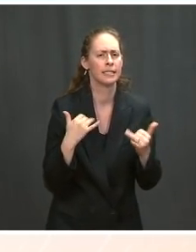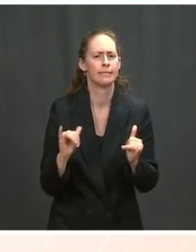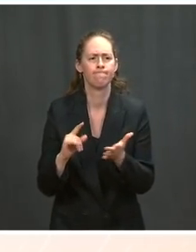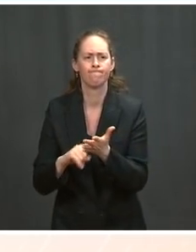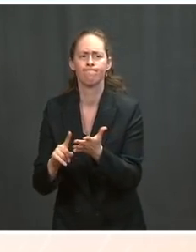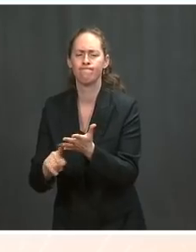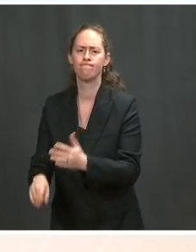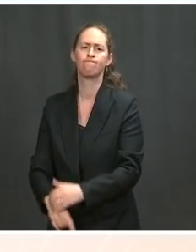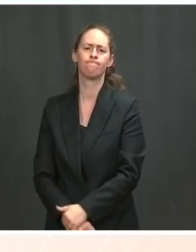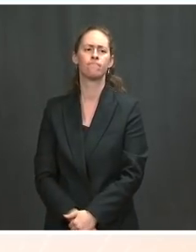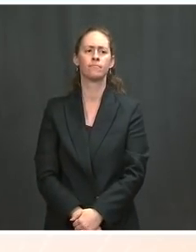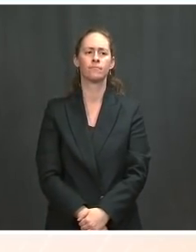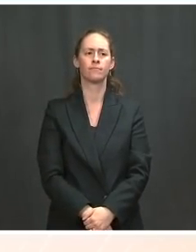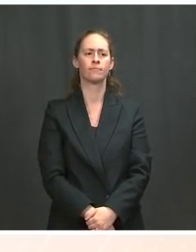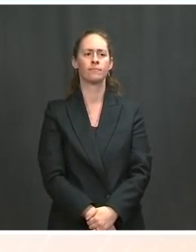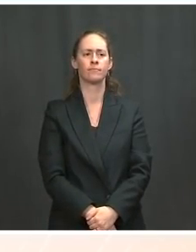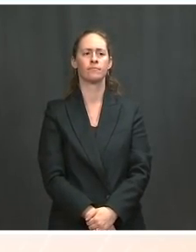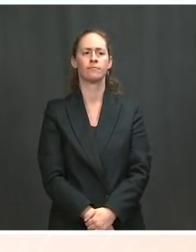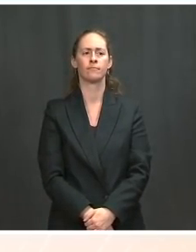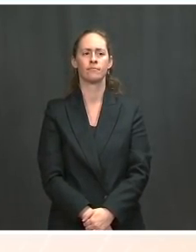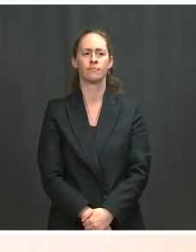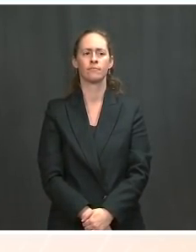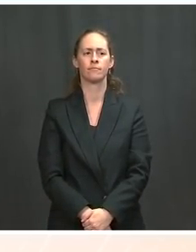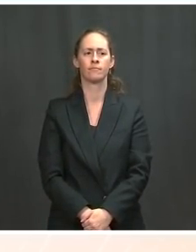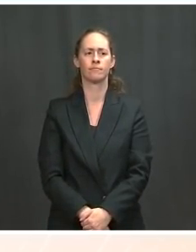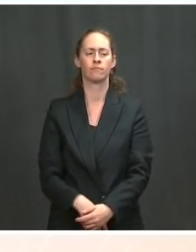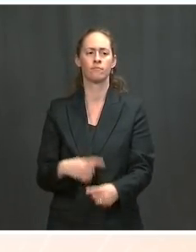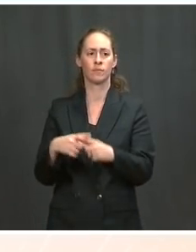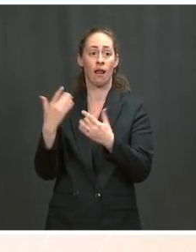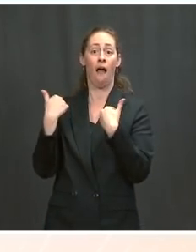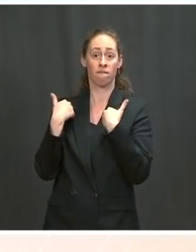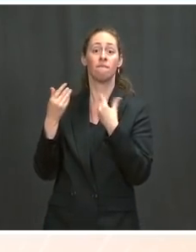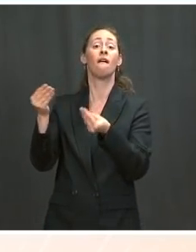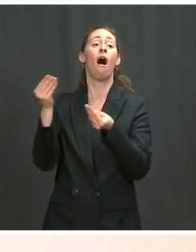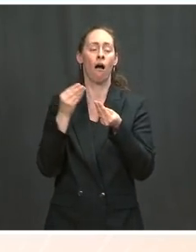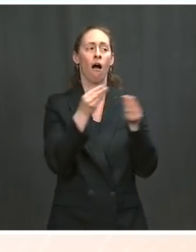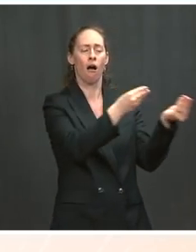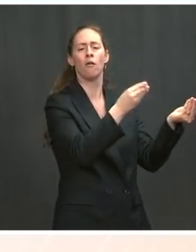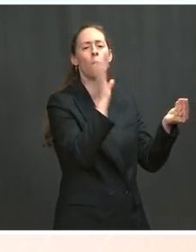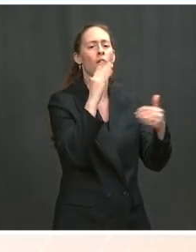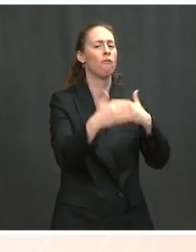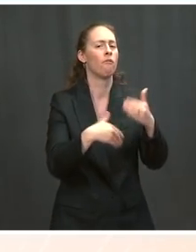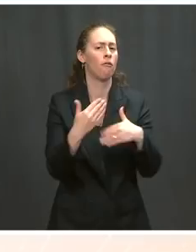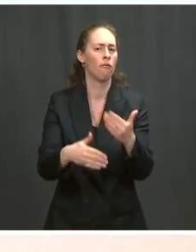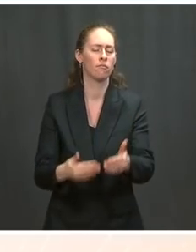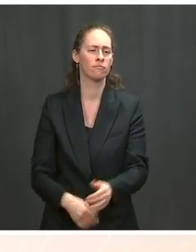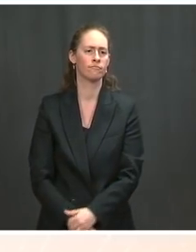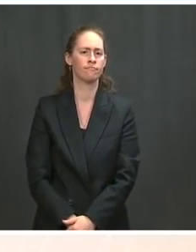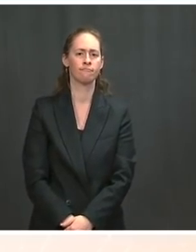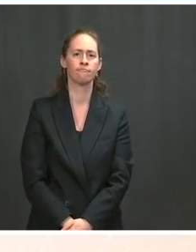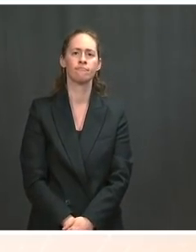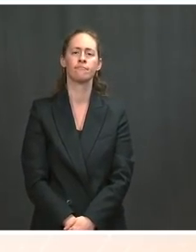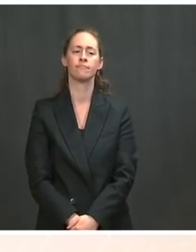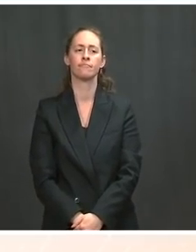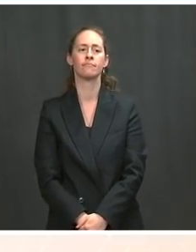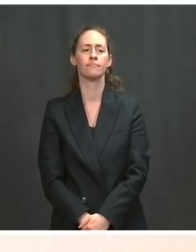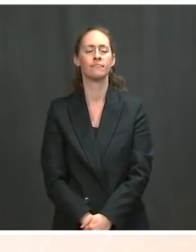And, sorry, just to follow up on Nancy's question real quick: Is the President committed to paying for the package fully or is that TBD right now?